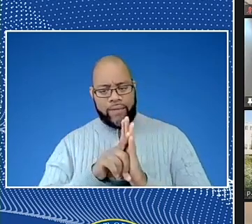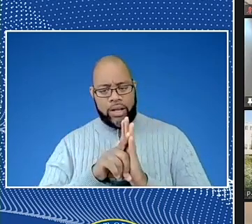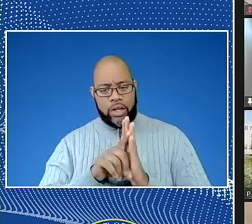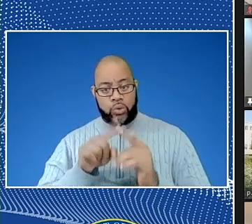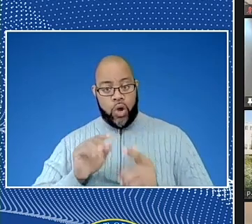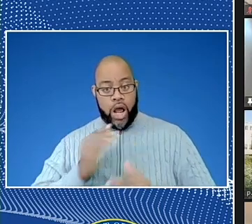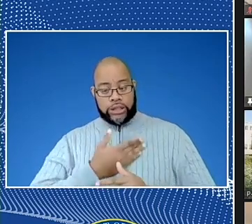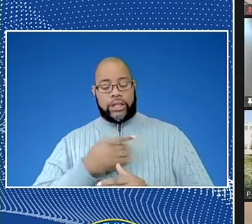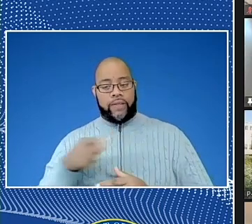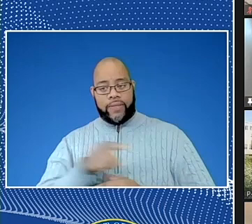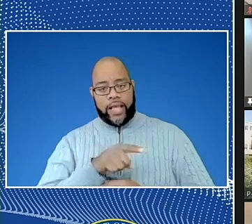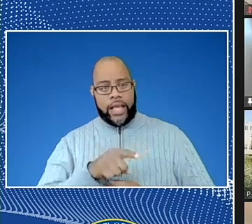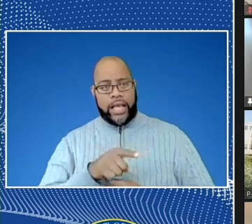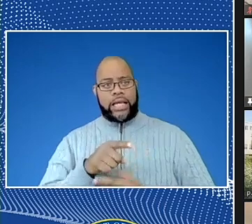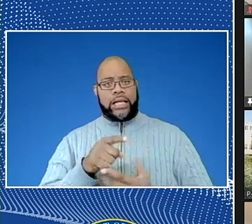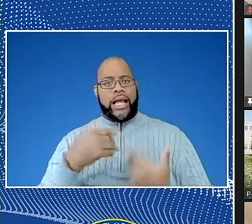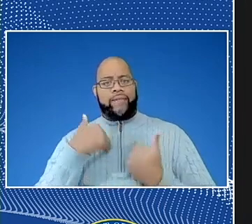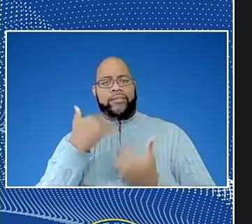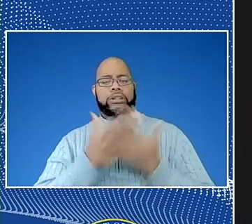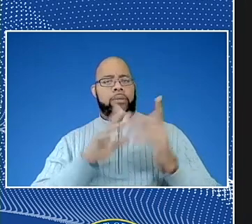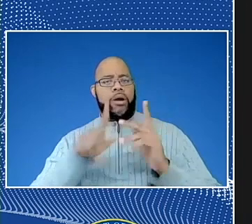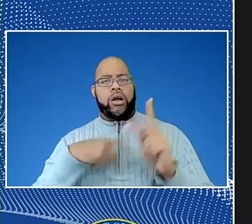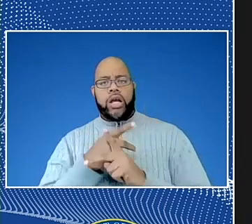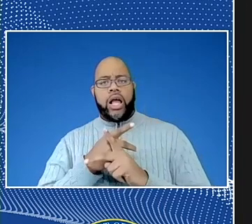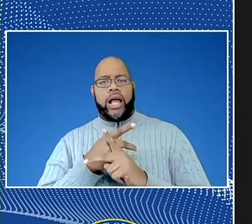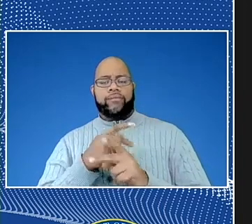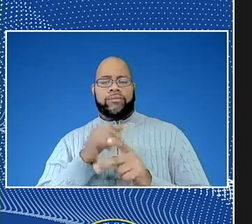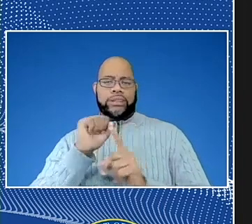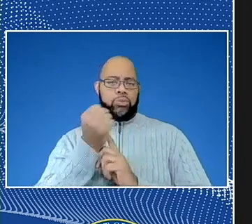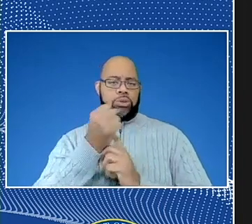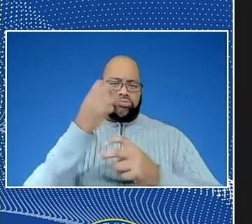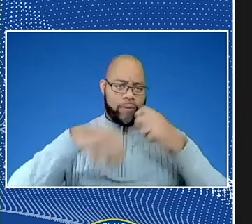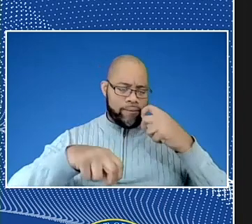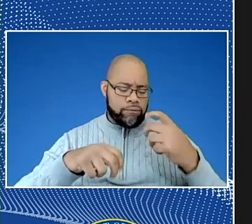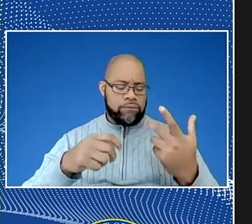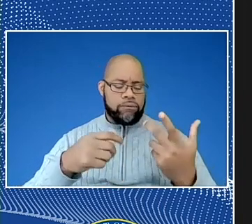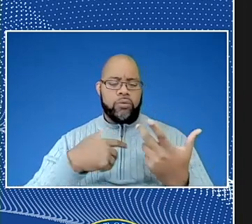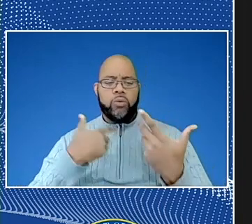are experiencing some form of hardship. We certainly do not want to exacerbate the